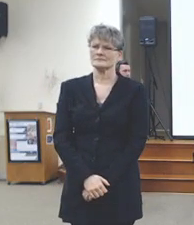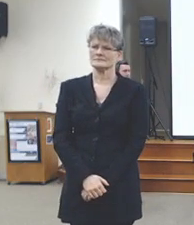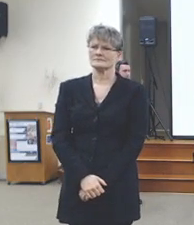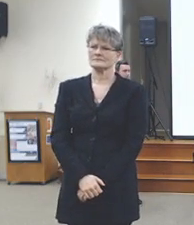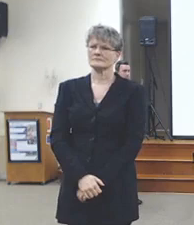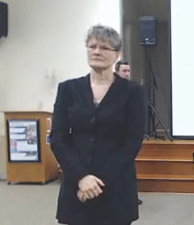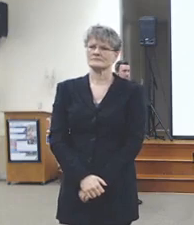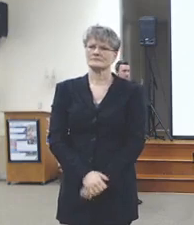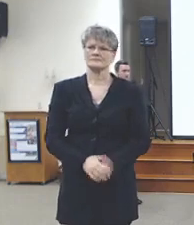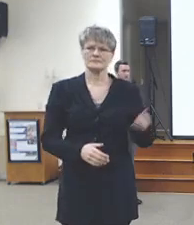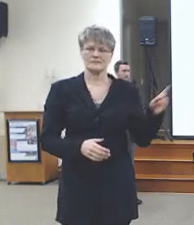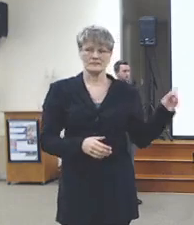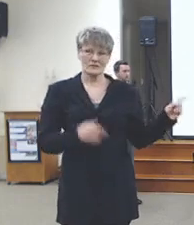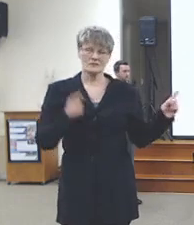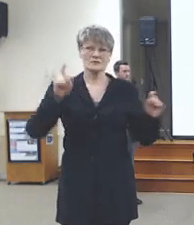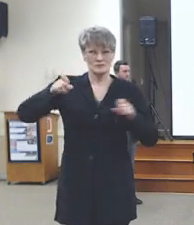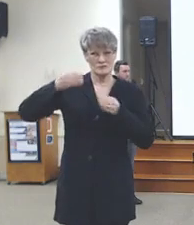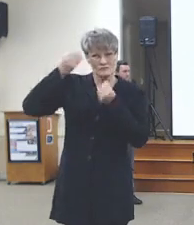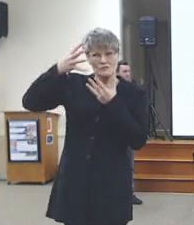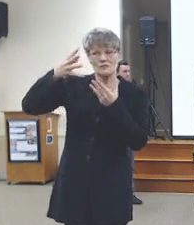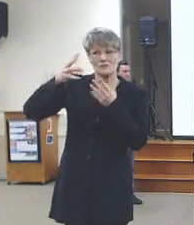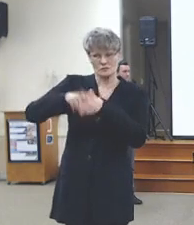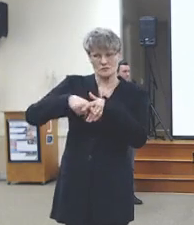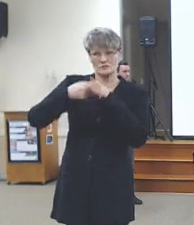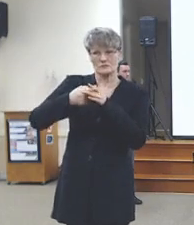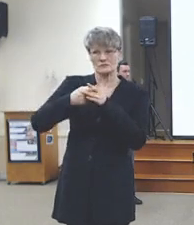very beginning. I apologize, Brandy. I was told our Public Health Director and Karen